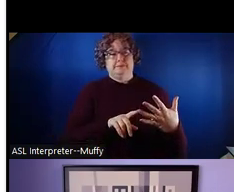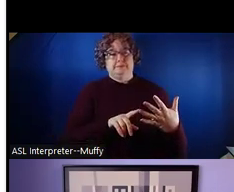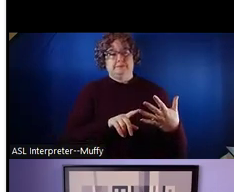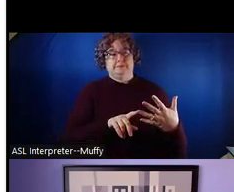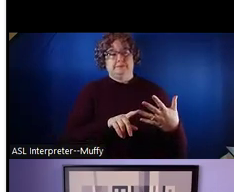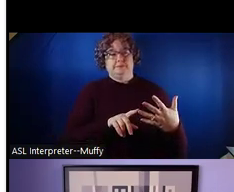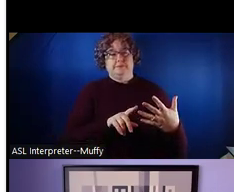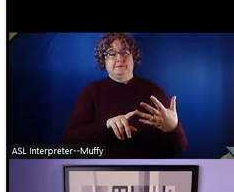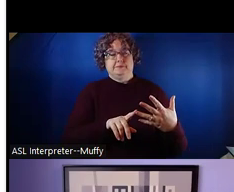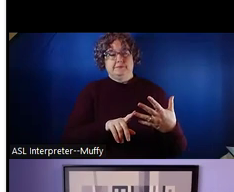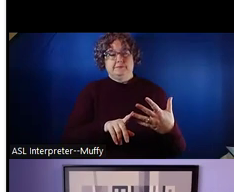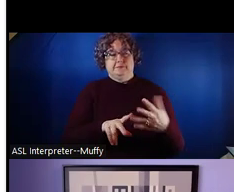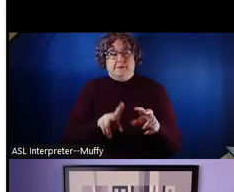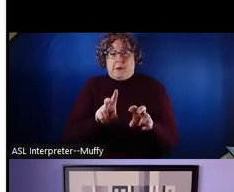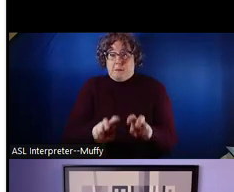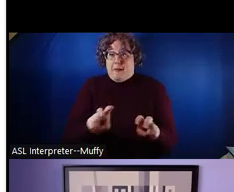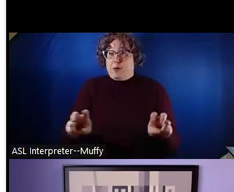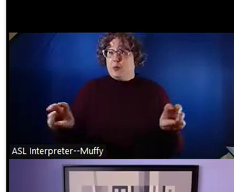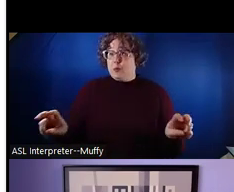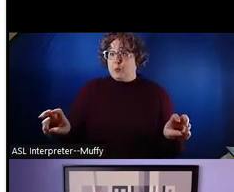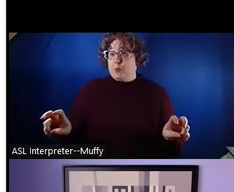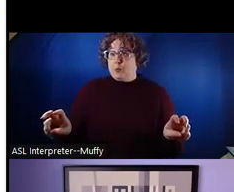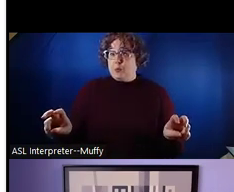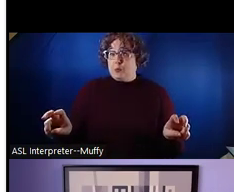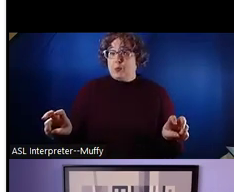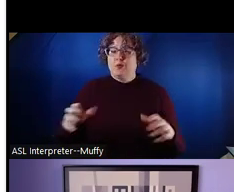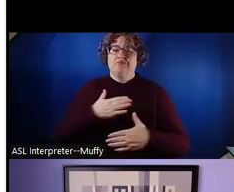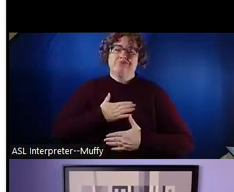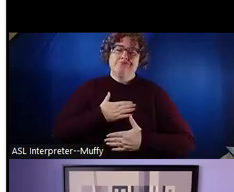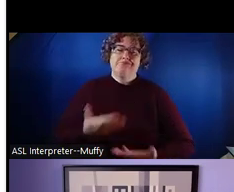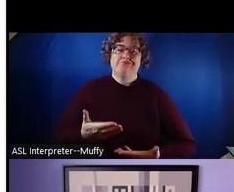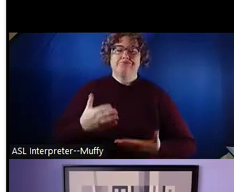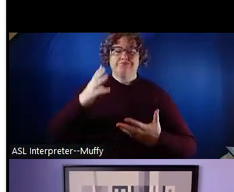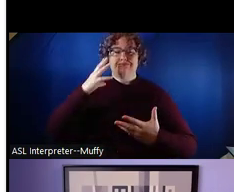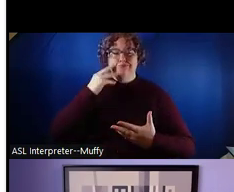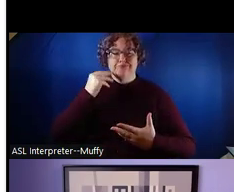who are joining us today, who generously agreed to share some of their own experiences,